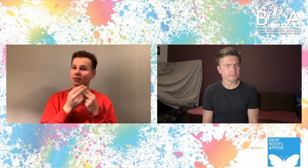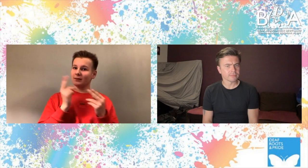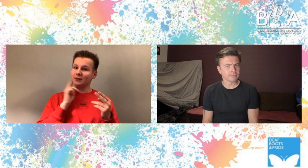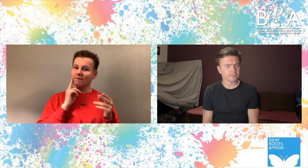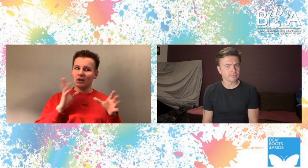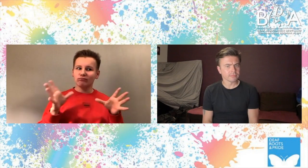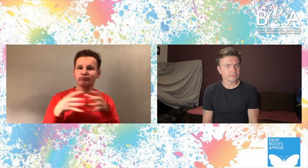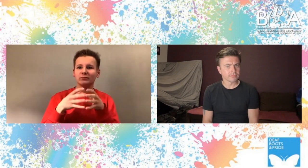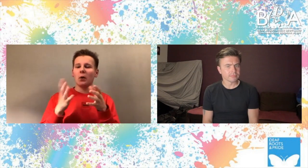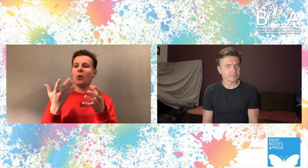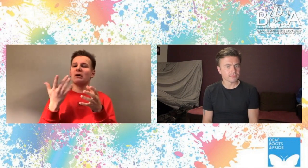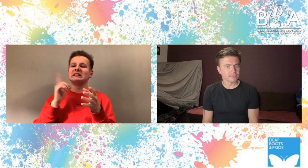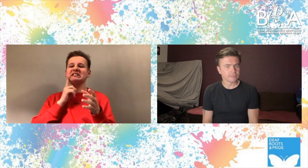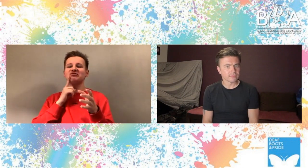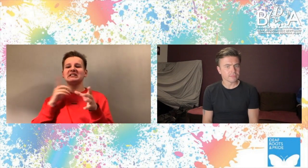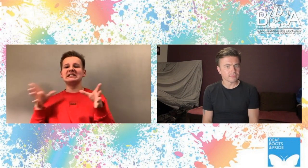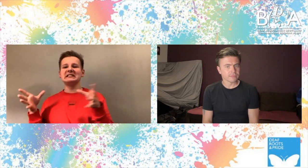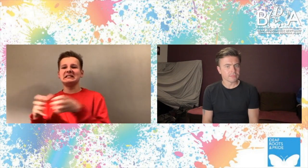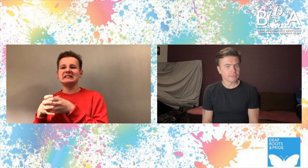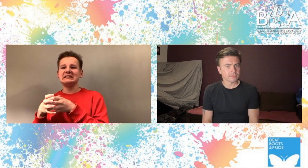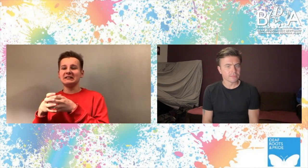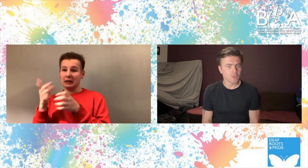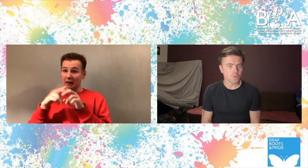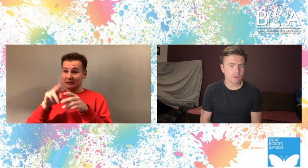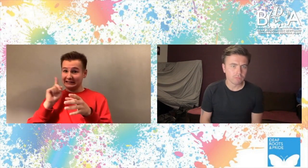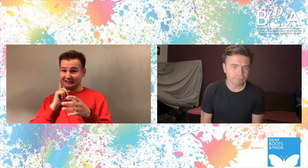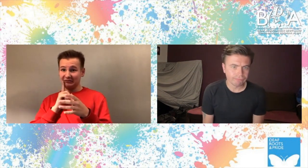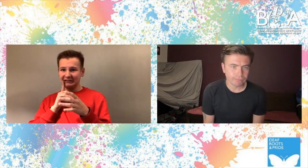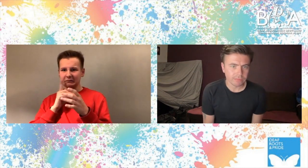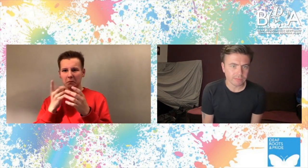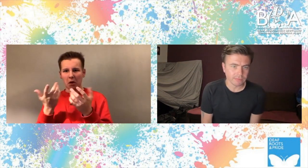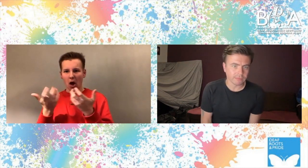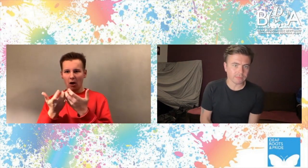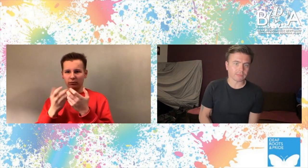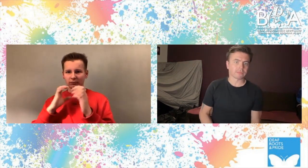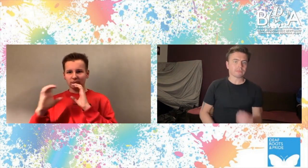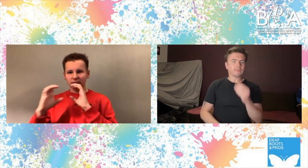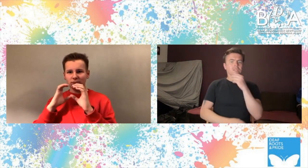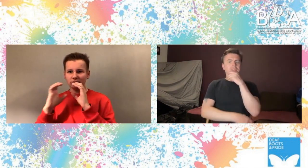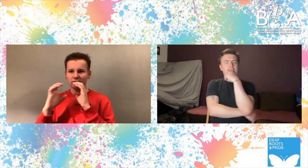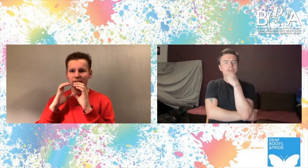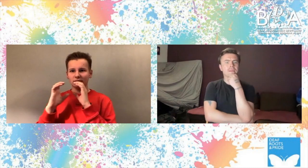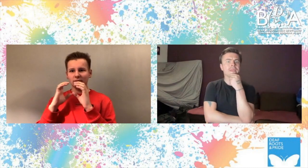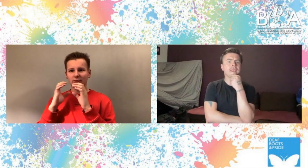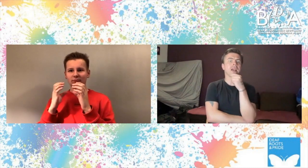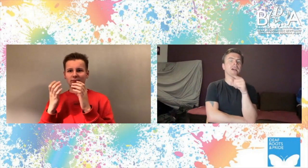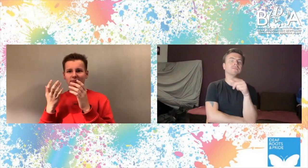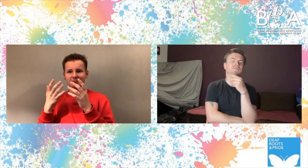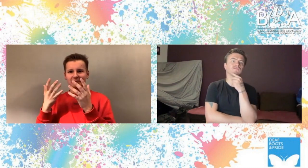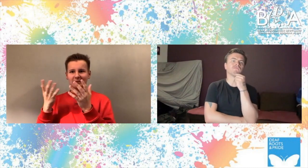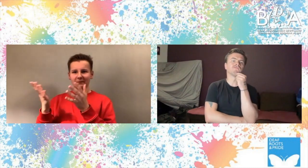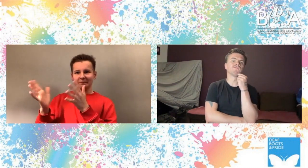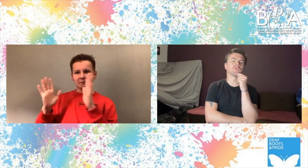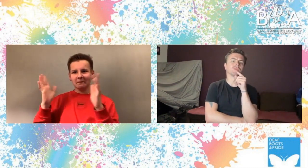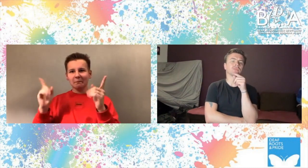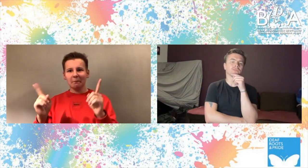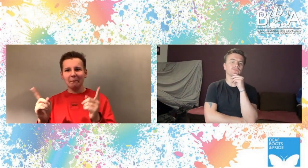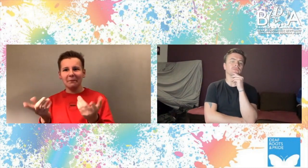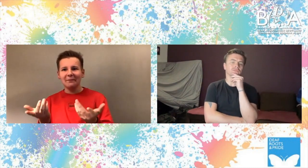with a Deaf team or hearing team? And if it is with hearing team, how do you communicate?